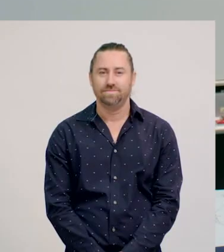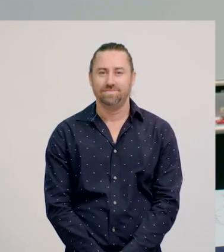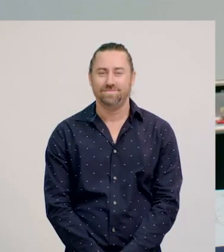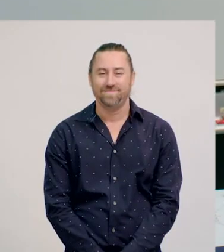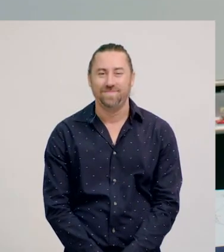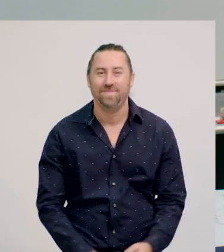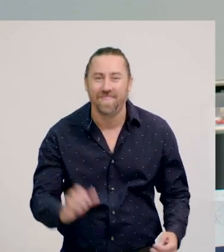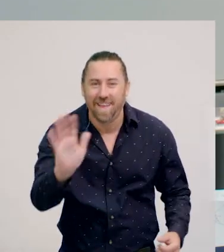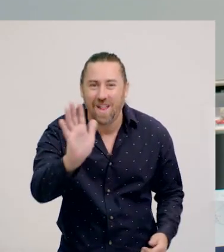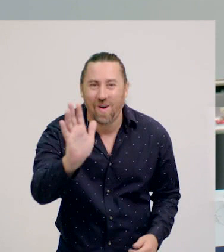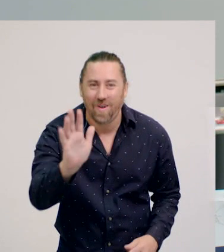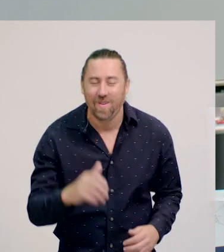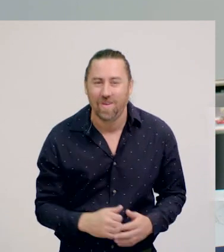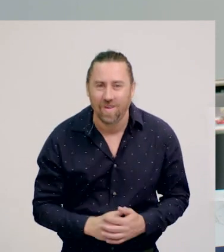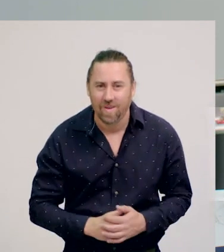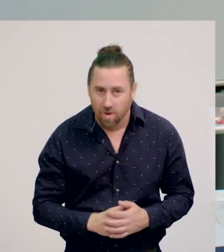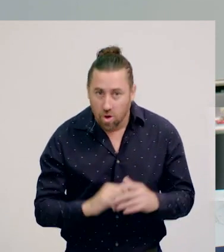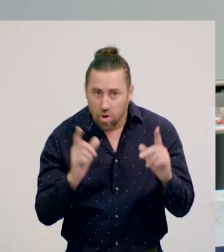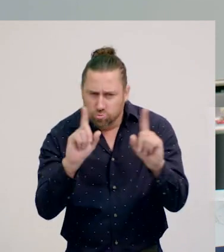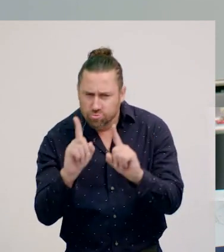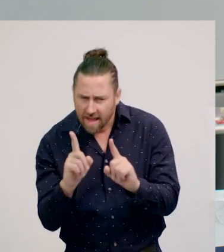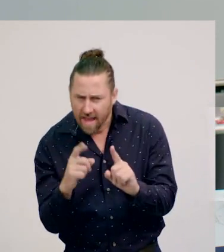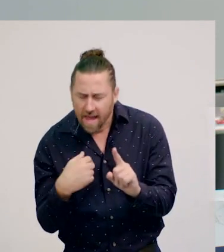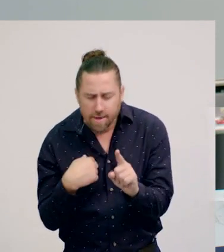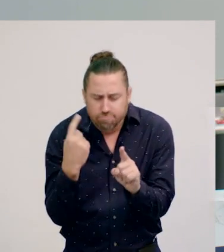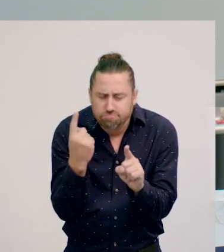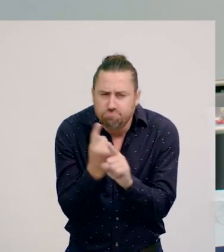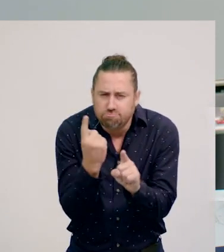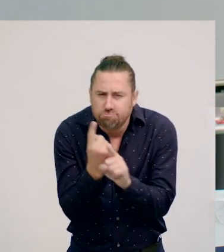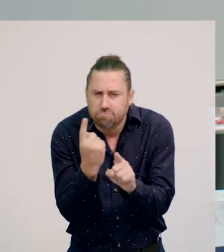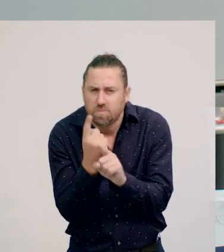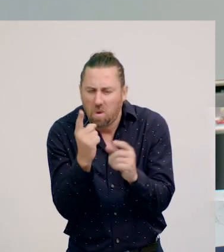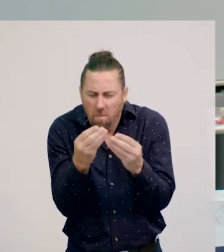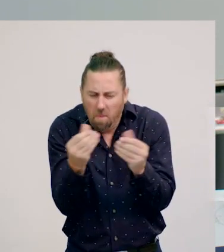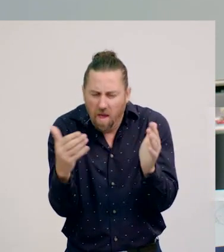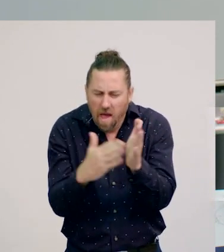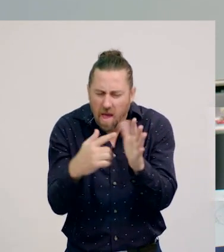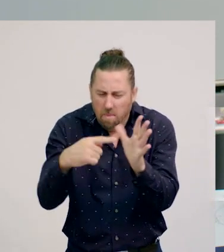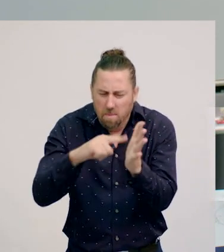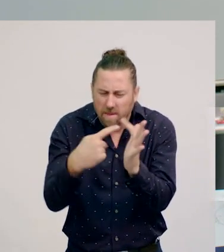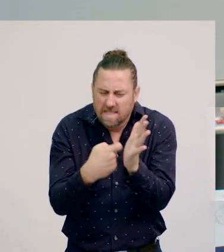Hi. Today, we’re taking a closer look at what materials things are made of.